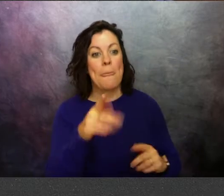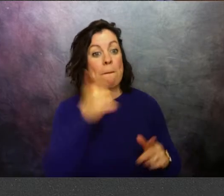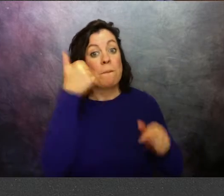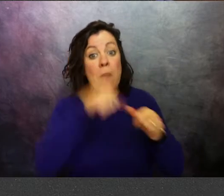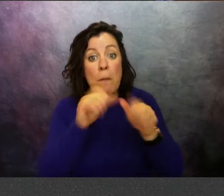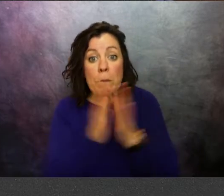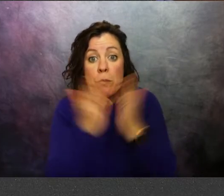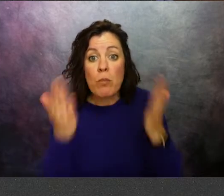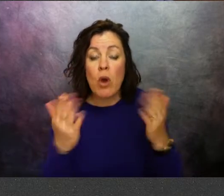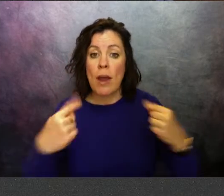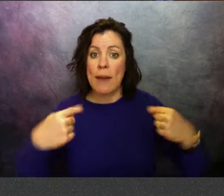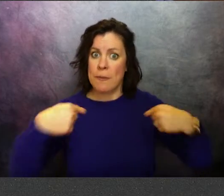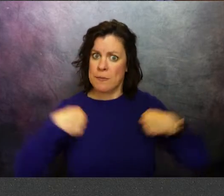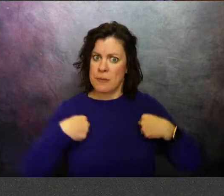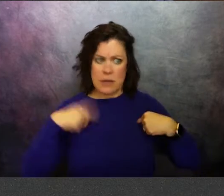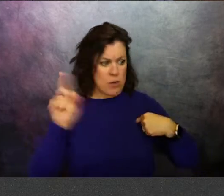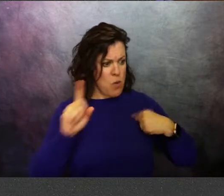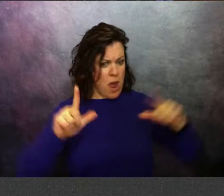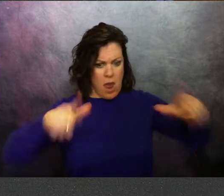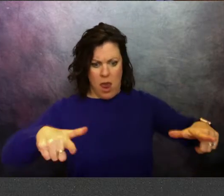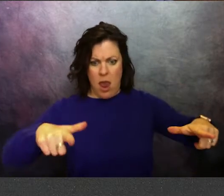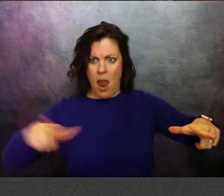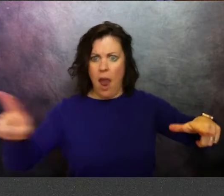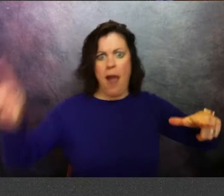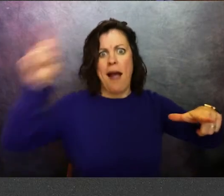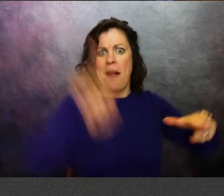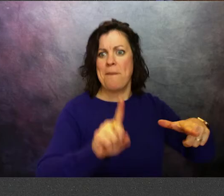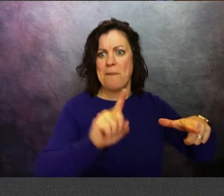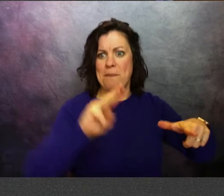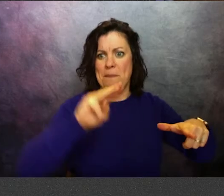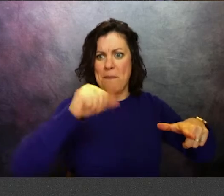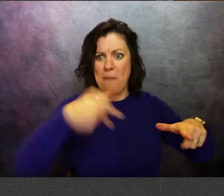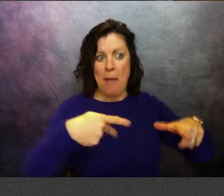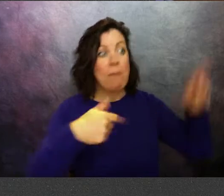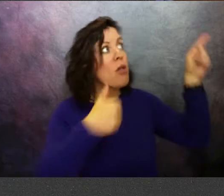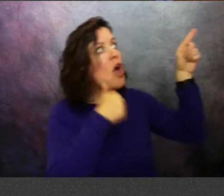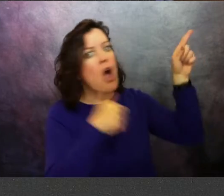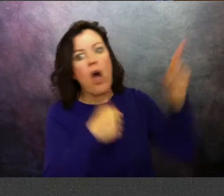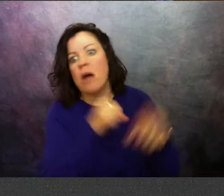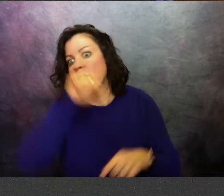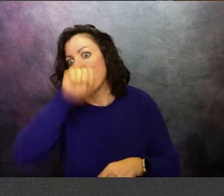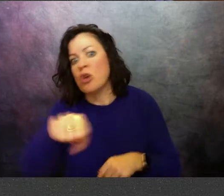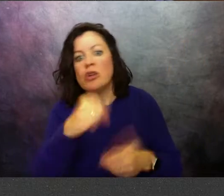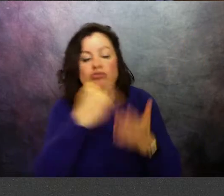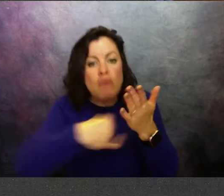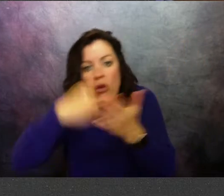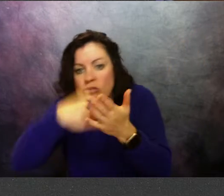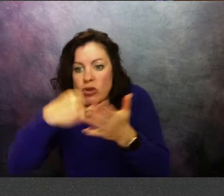the little girl in the story drew a picture of the room she sleeps in.